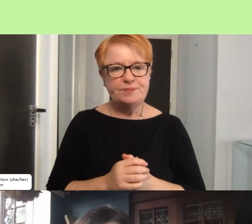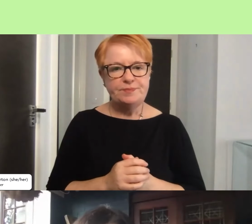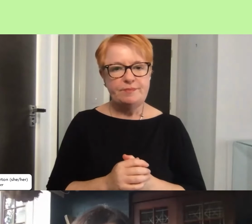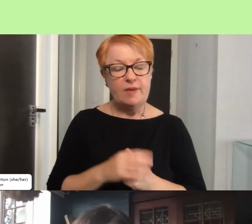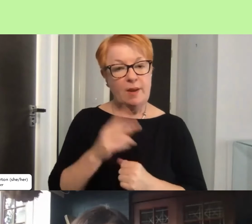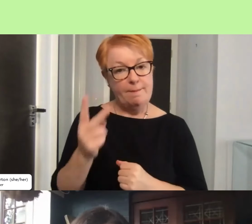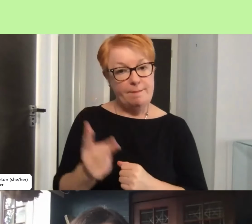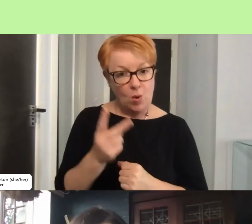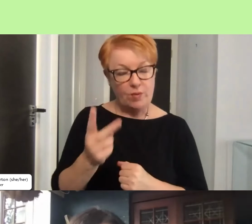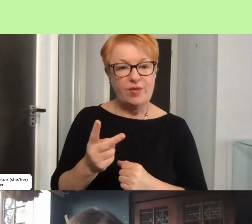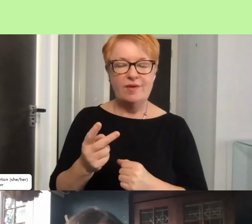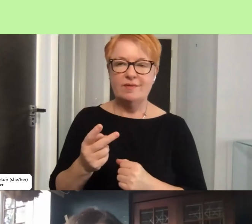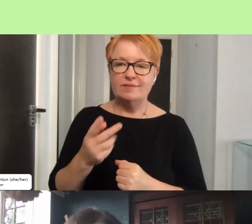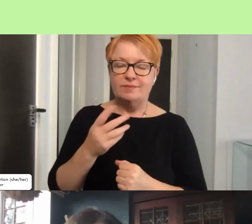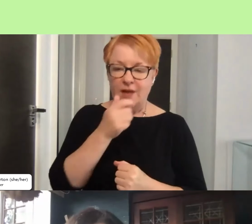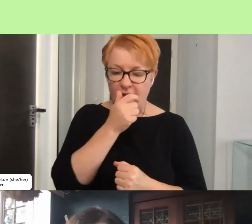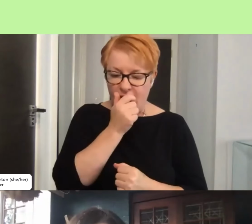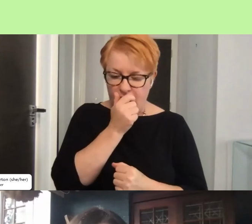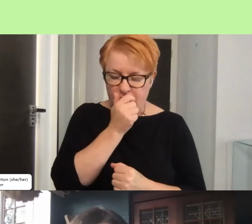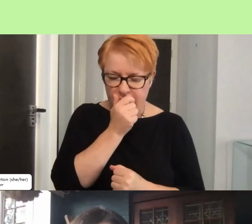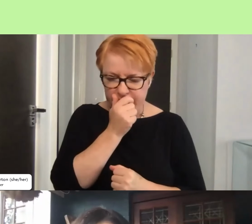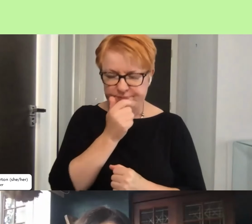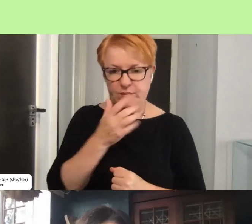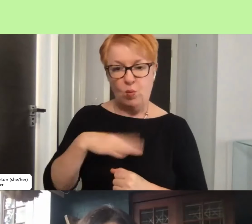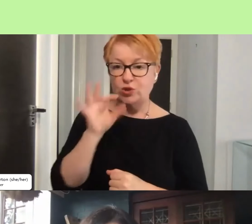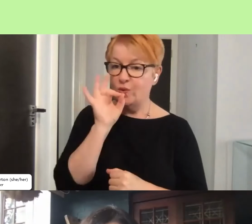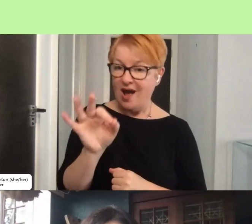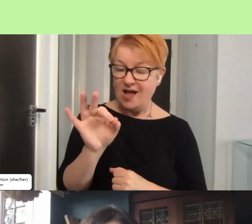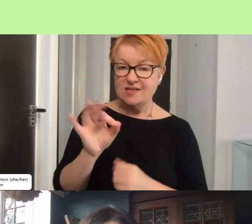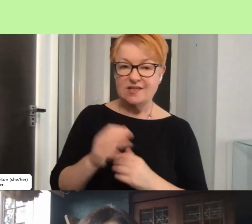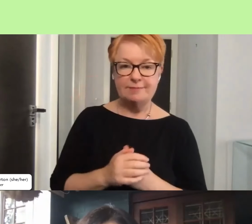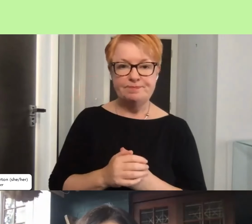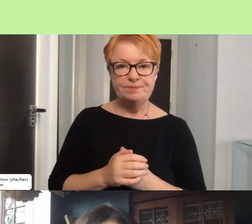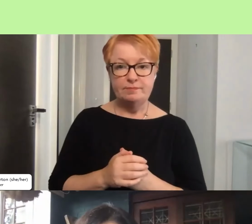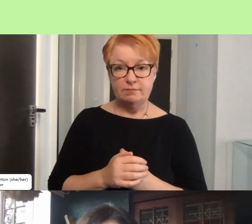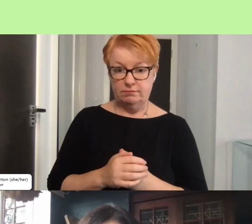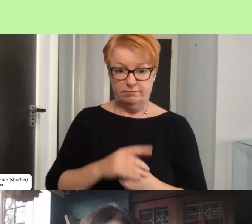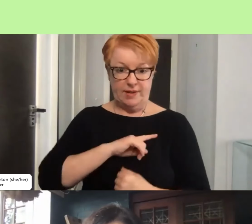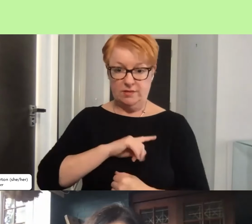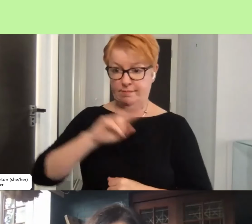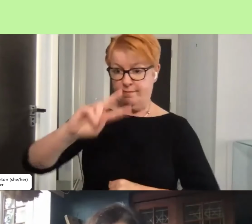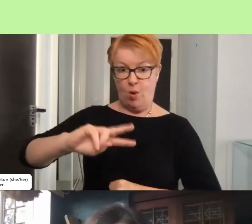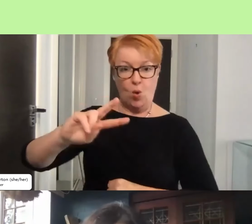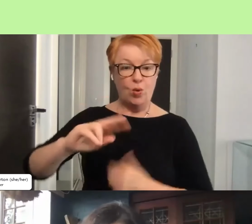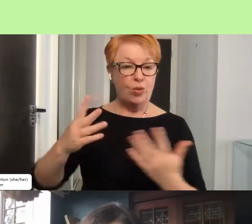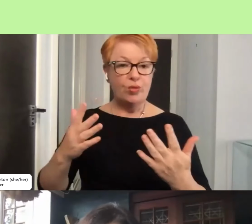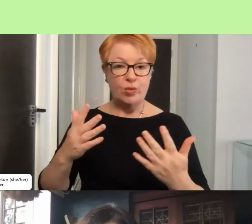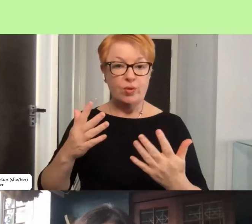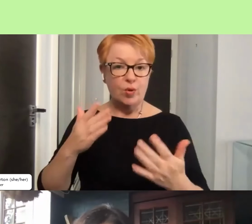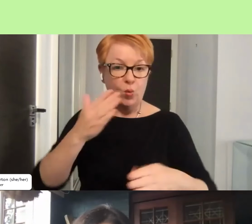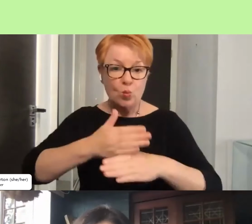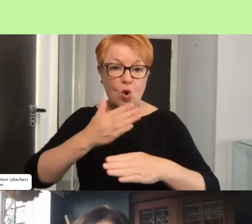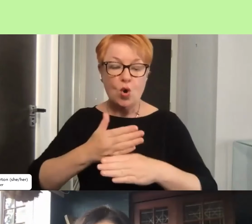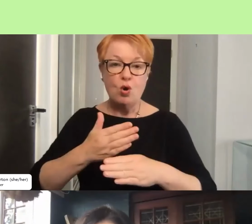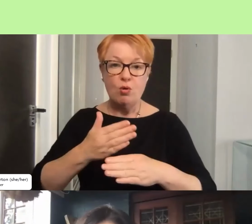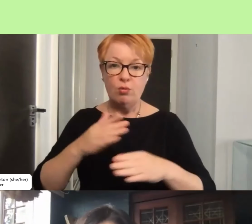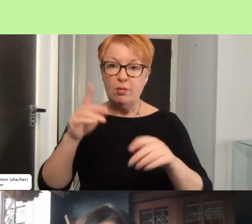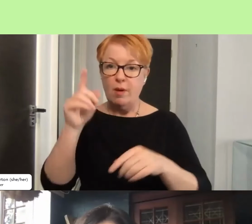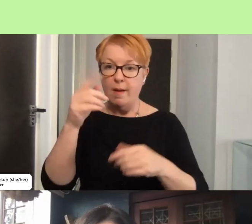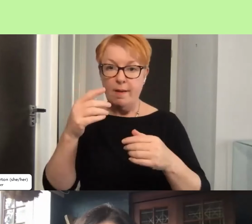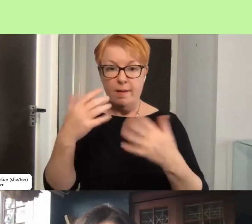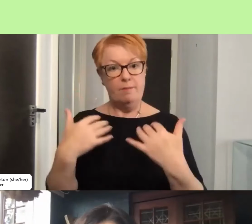I wanted to ask both of you, as two practitioners who work with these very public platforms.